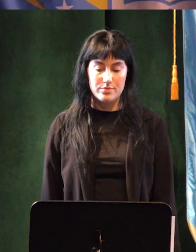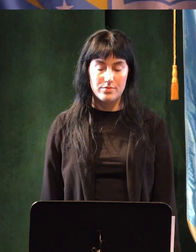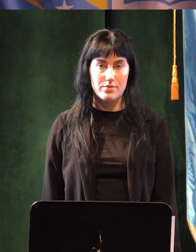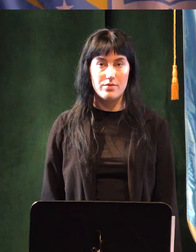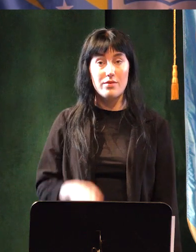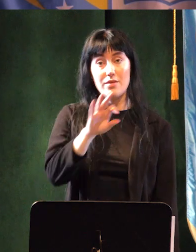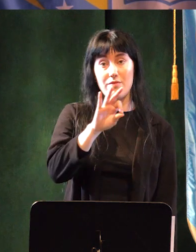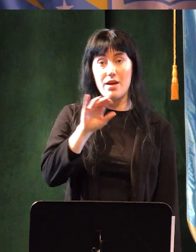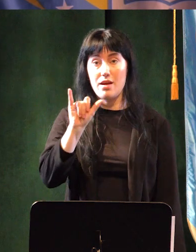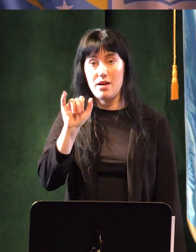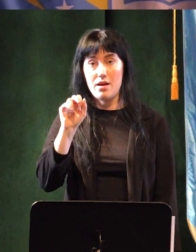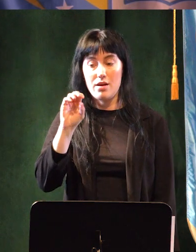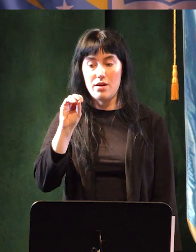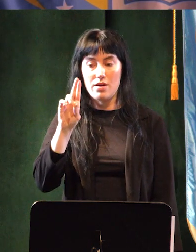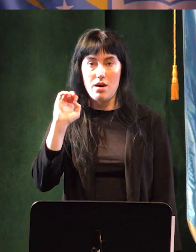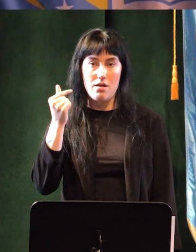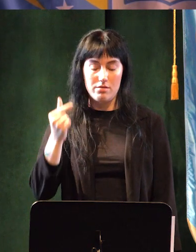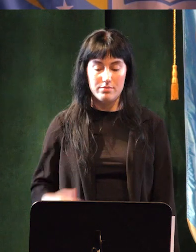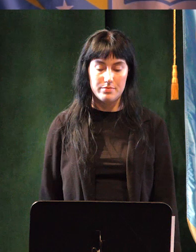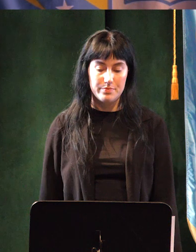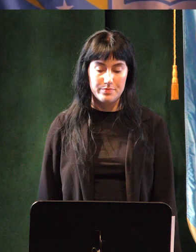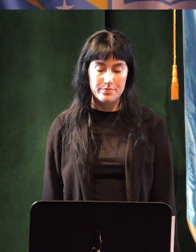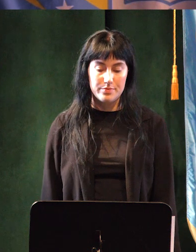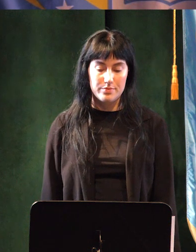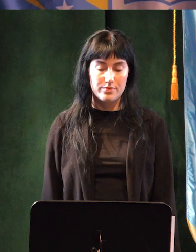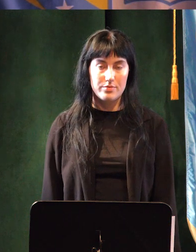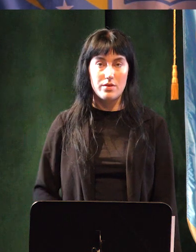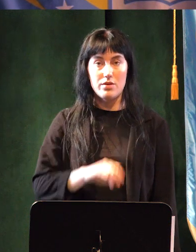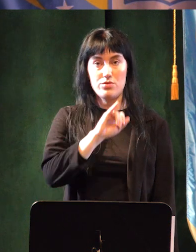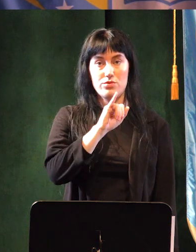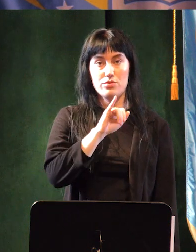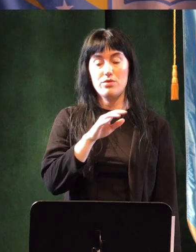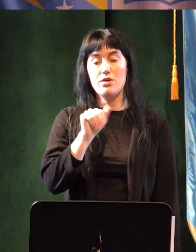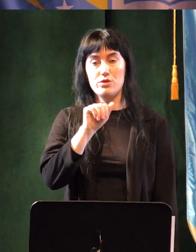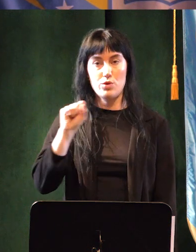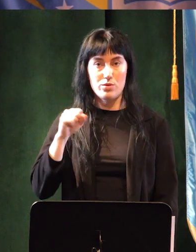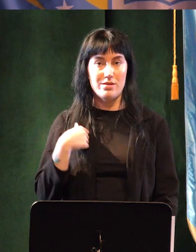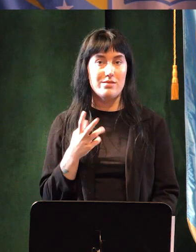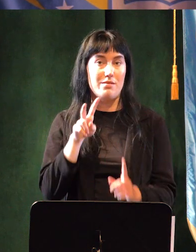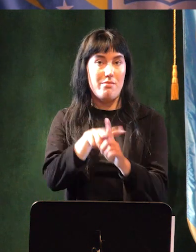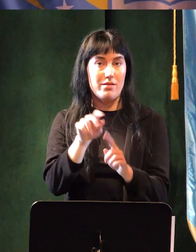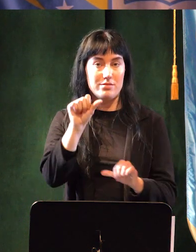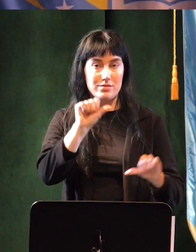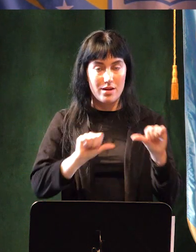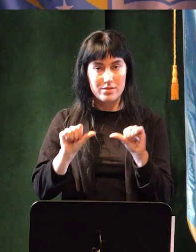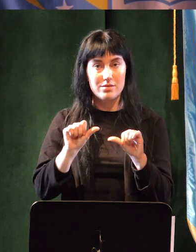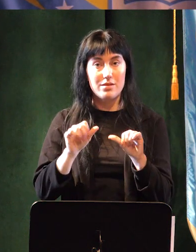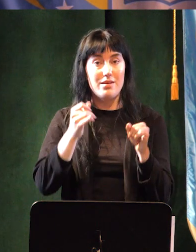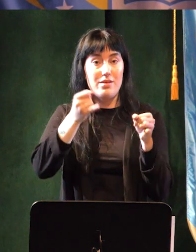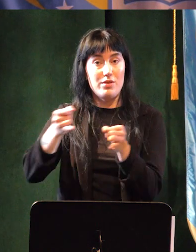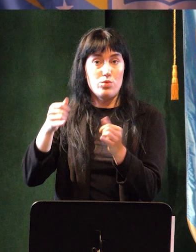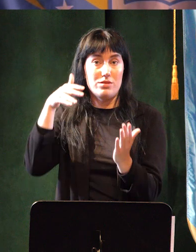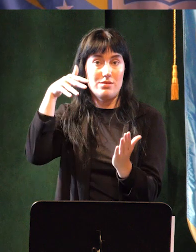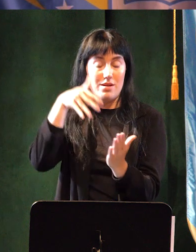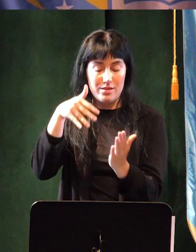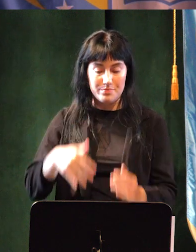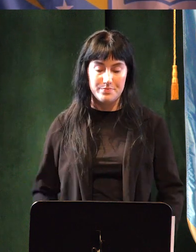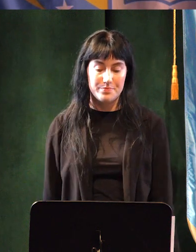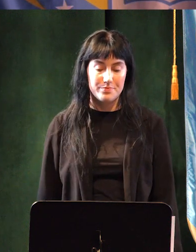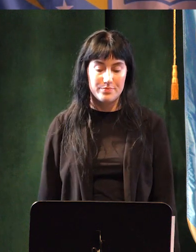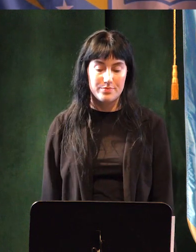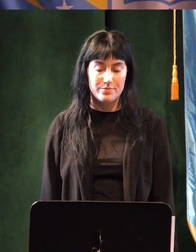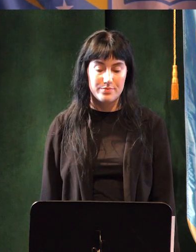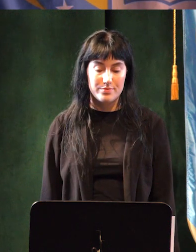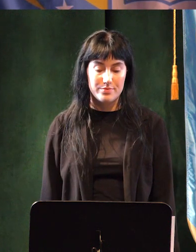Phelan young associate in applied science individualized studies Jennifer